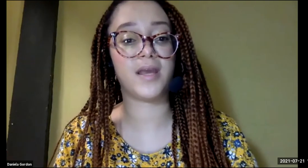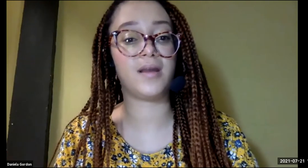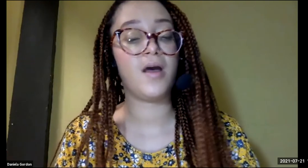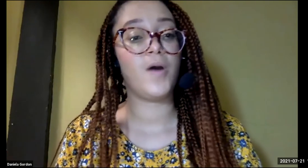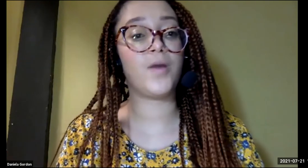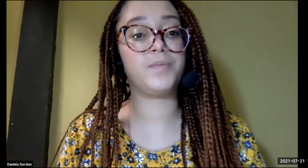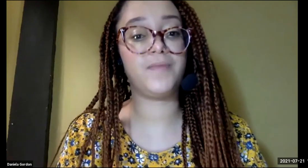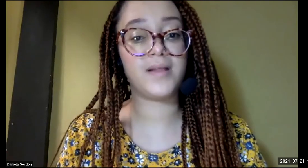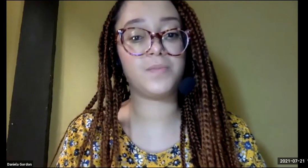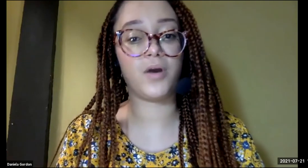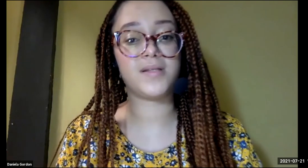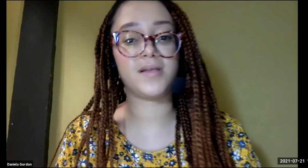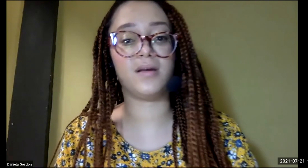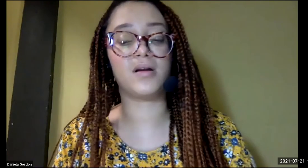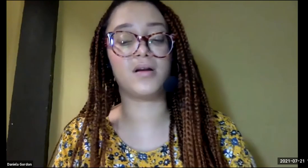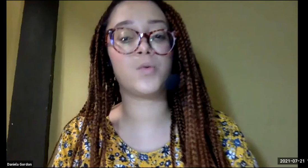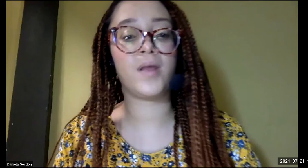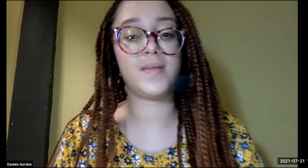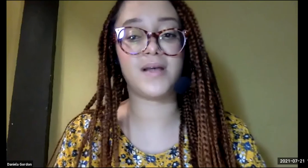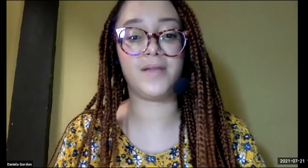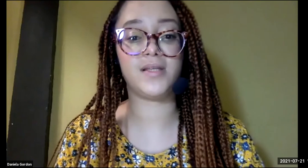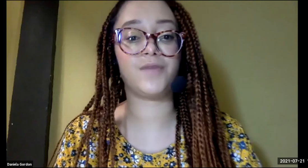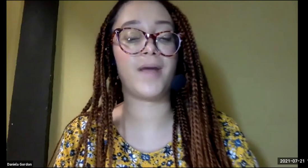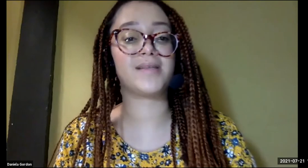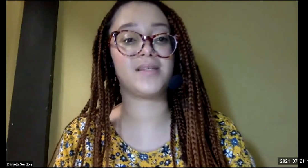increase funding for data that is disaggregated